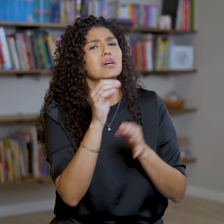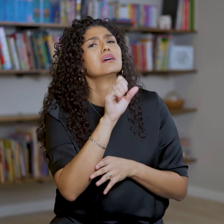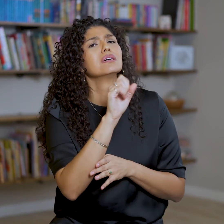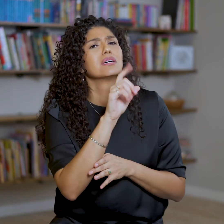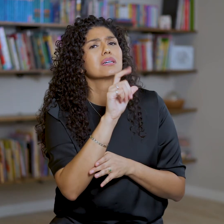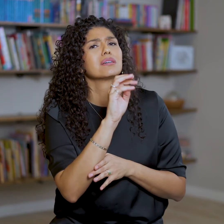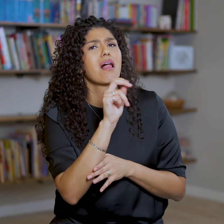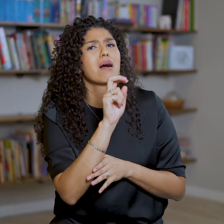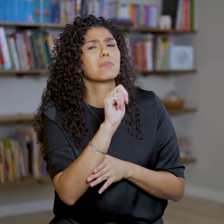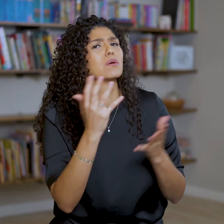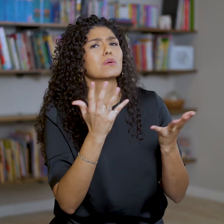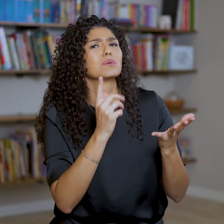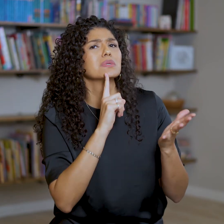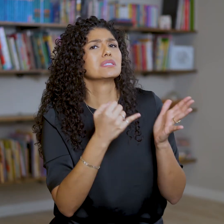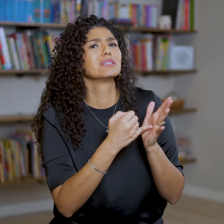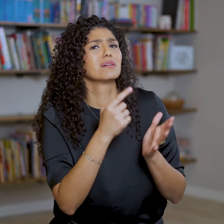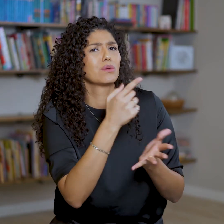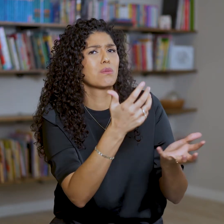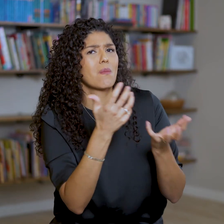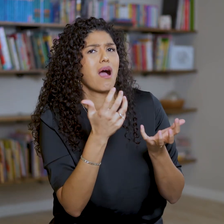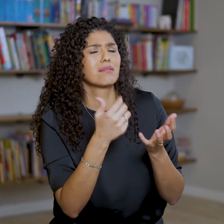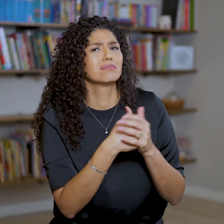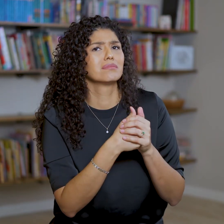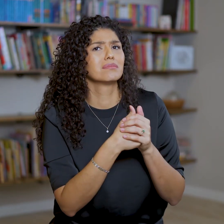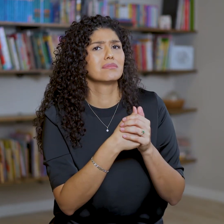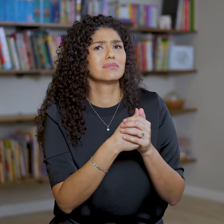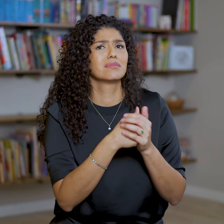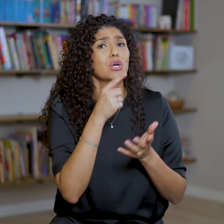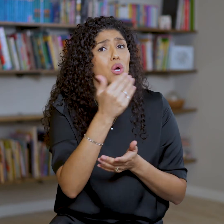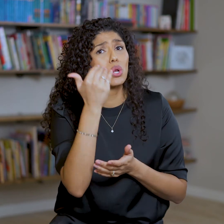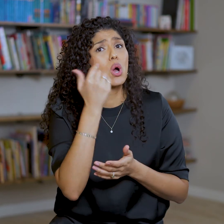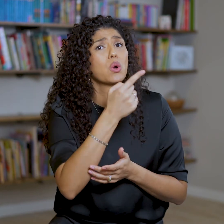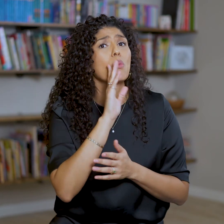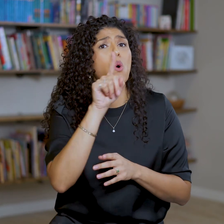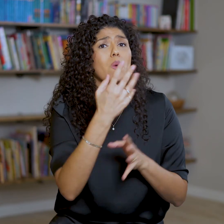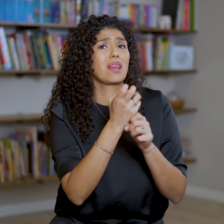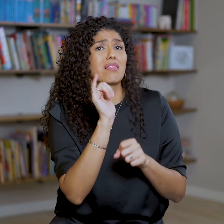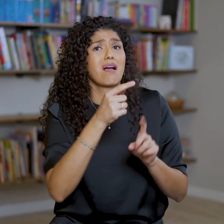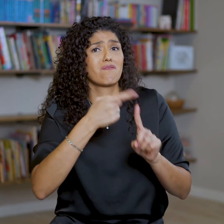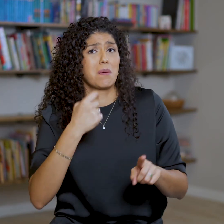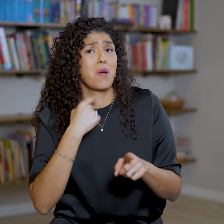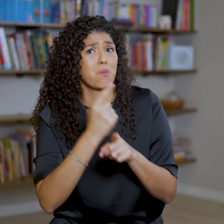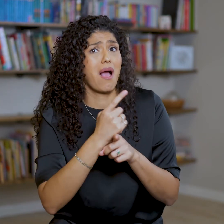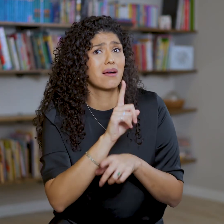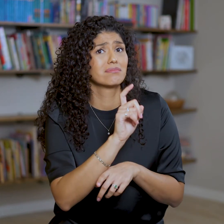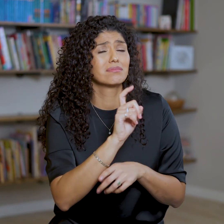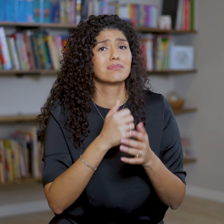“Solomon, what is it you want? You know you’ll only get that from Me, right?